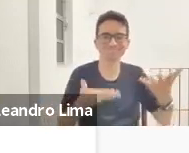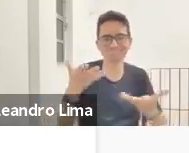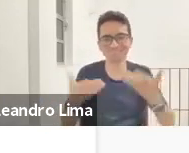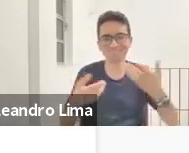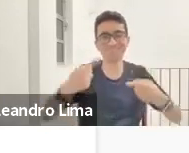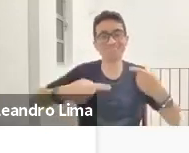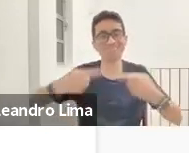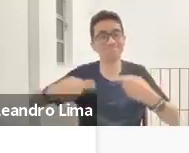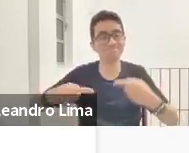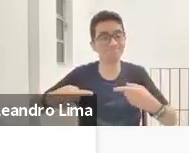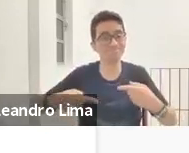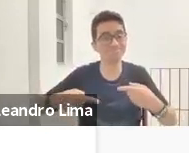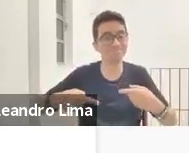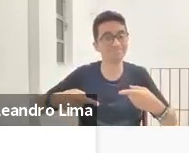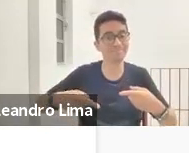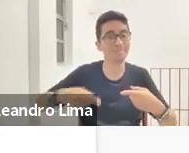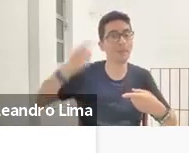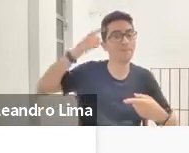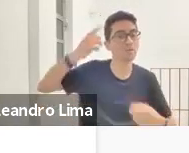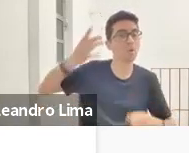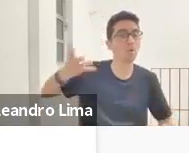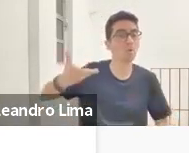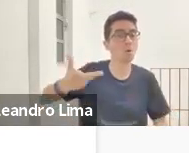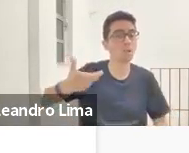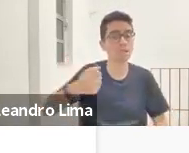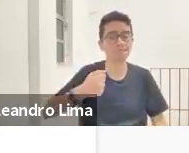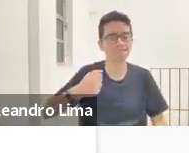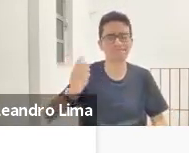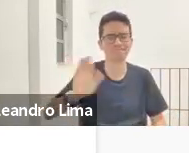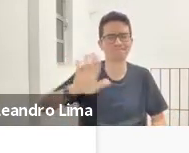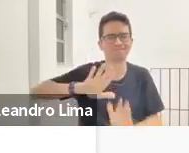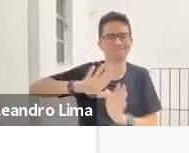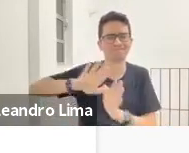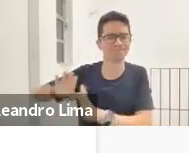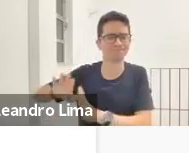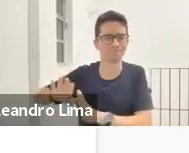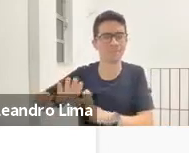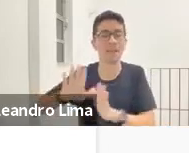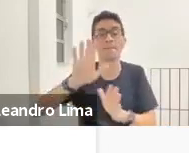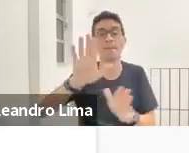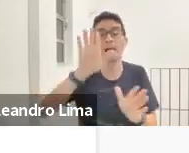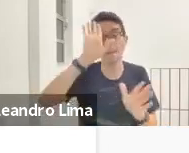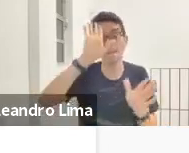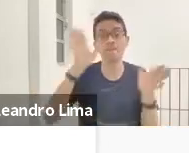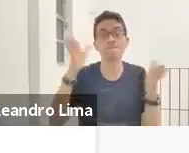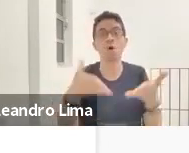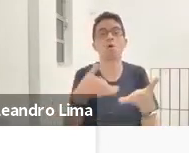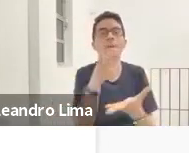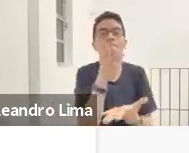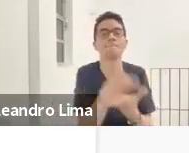qualitatively and other way. words I would say these are busy words I would say these are designed to conserve. e and rather than saying and rather than saying that